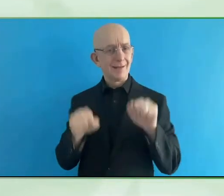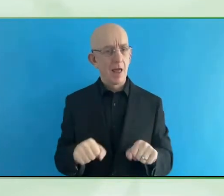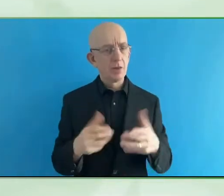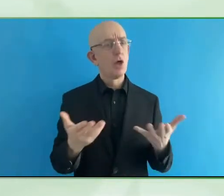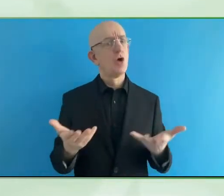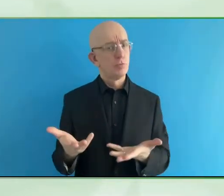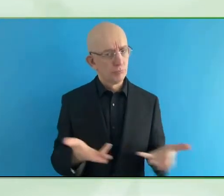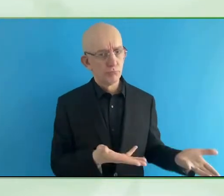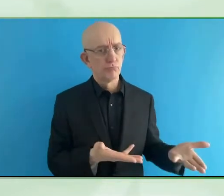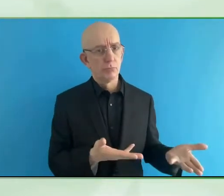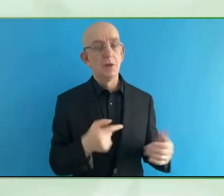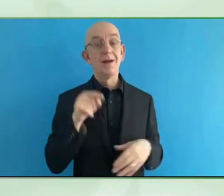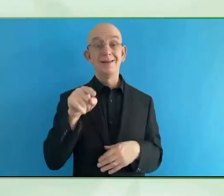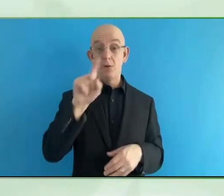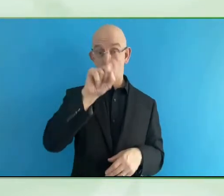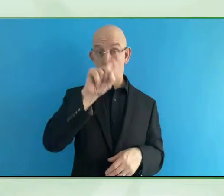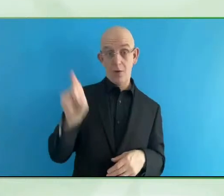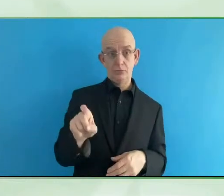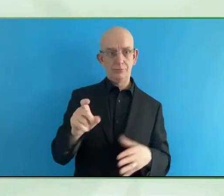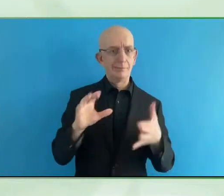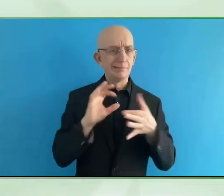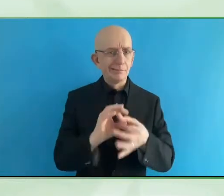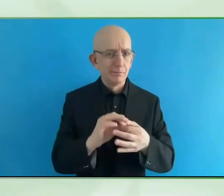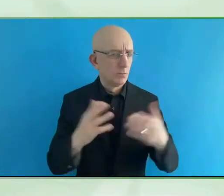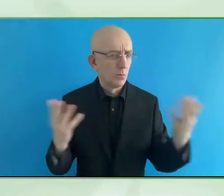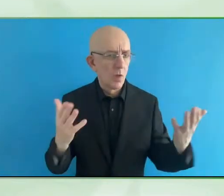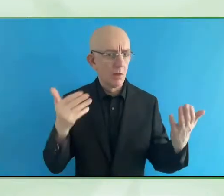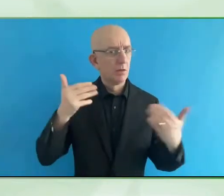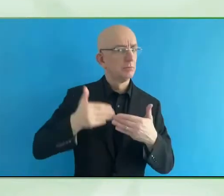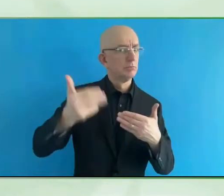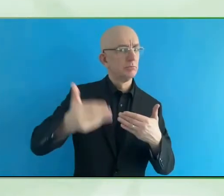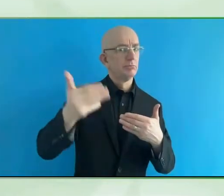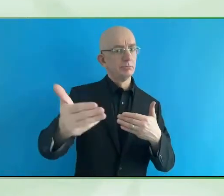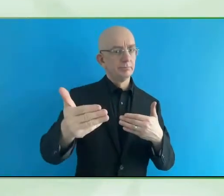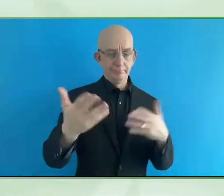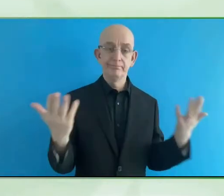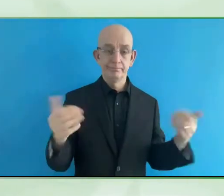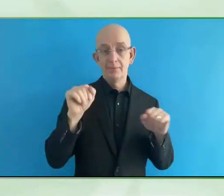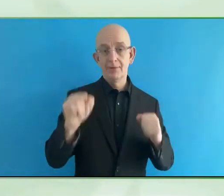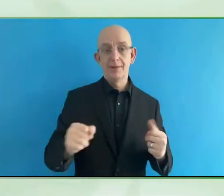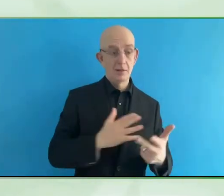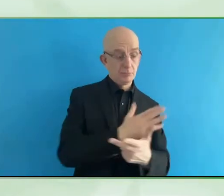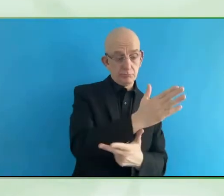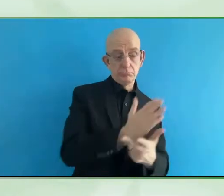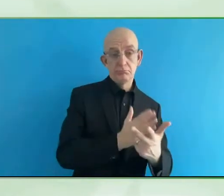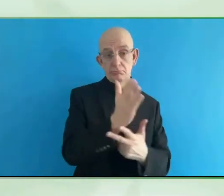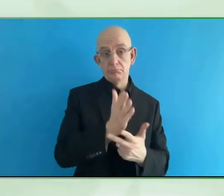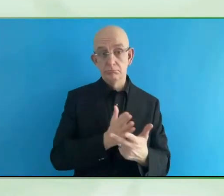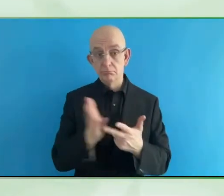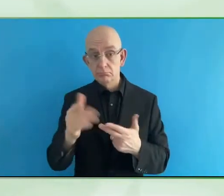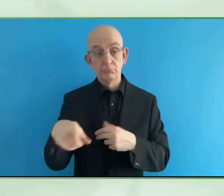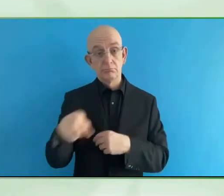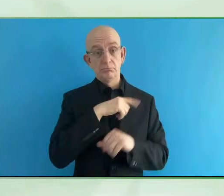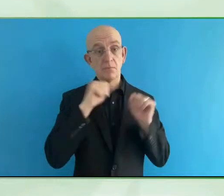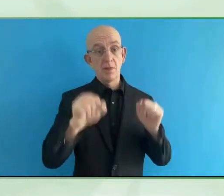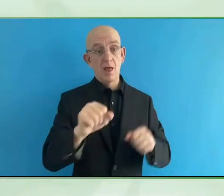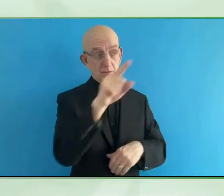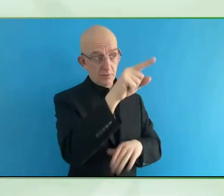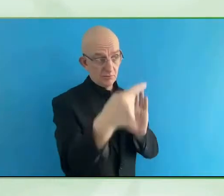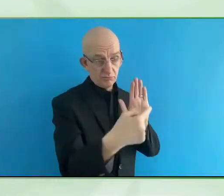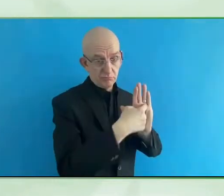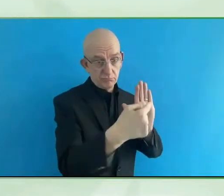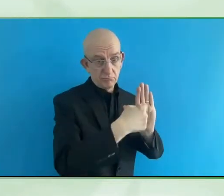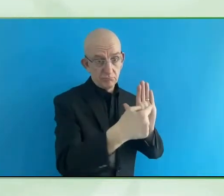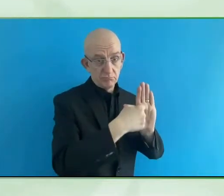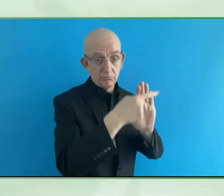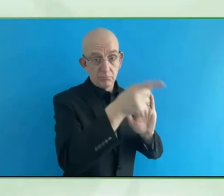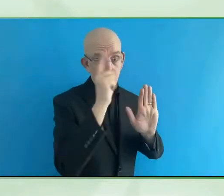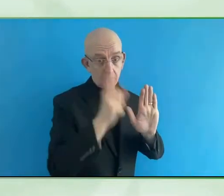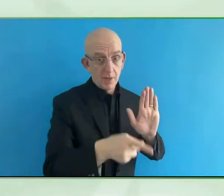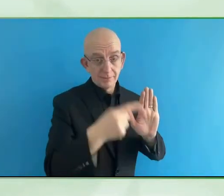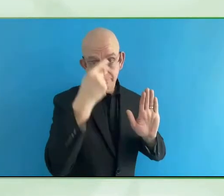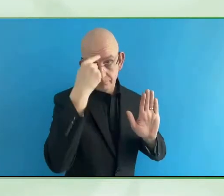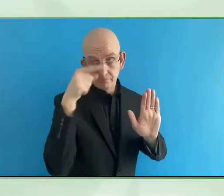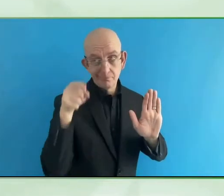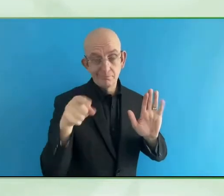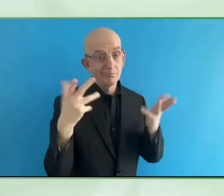This could be through law, the government, to say like you must teach the students, to